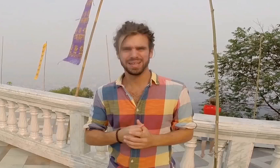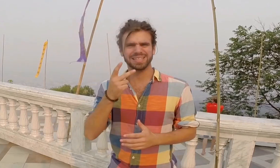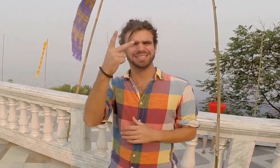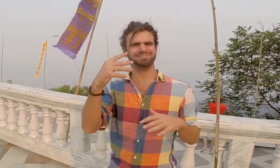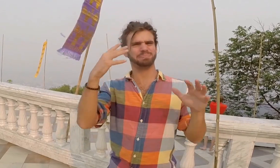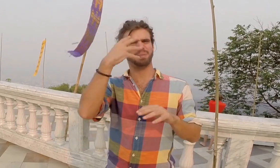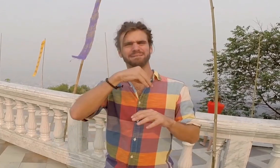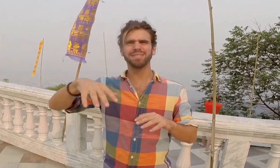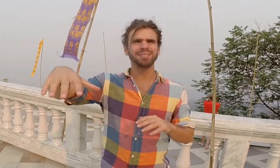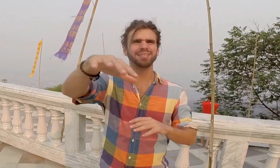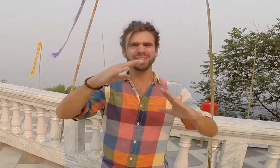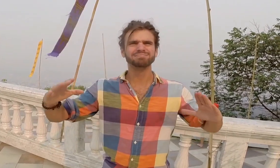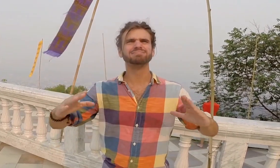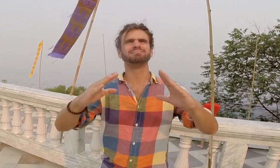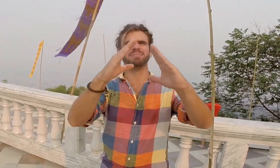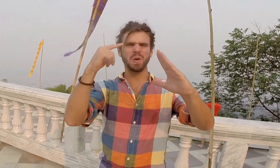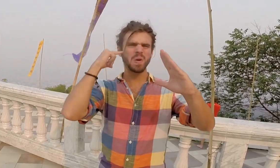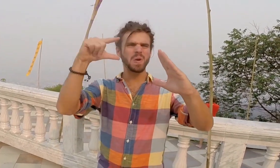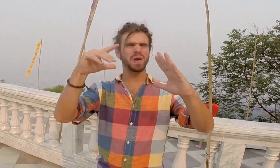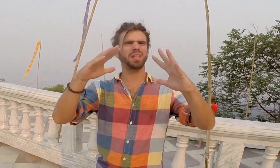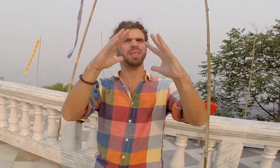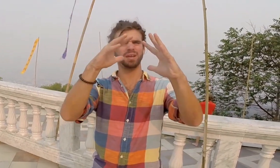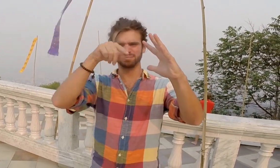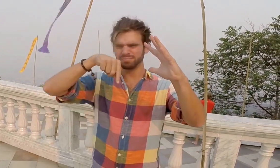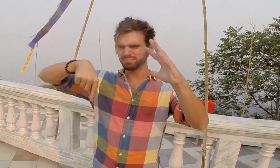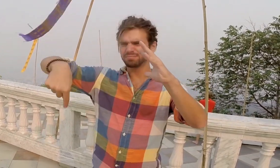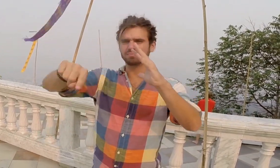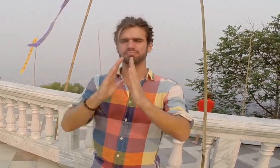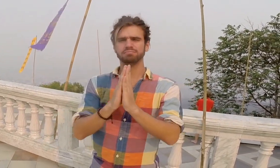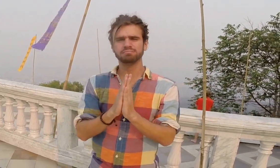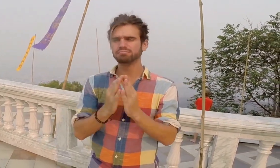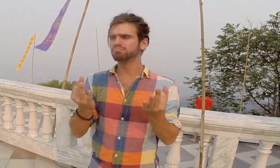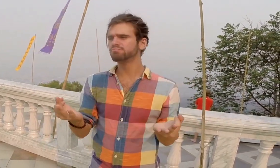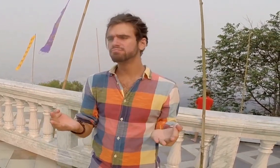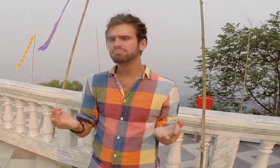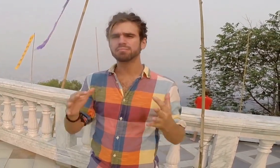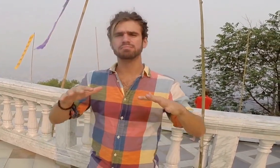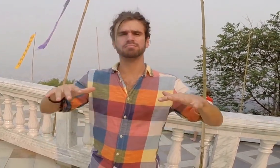See the beautiful golden temple with people all around it, praying.